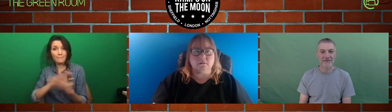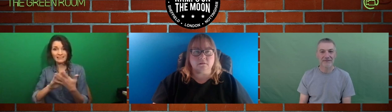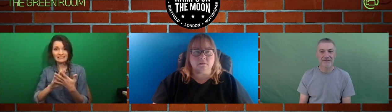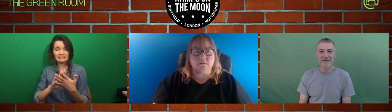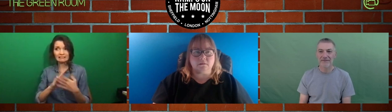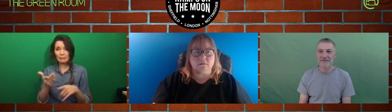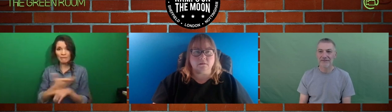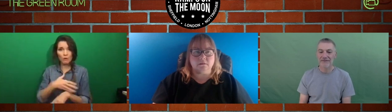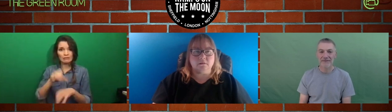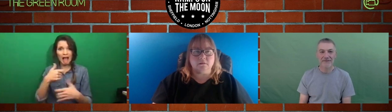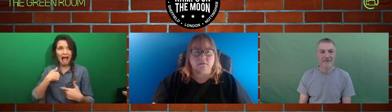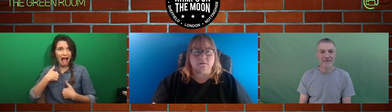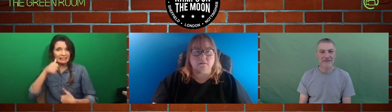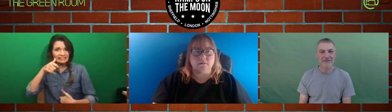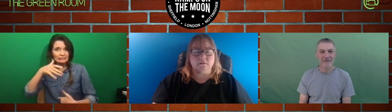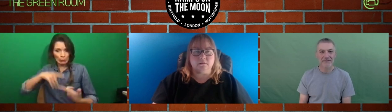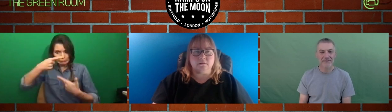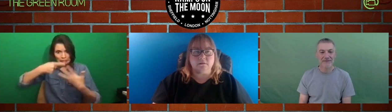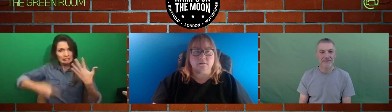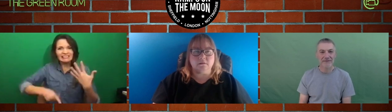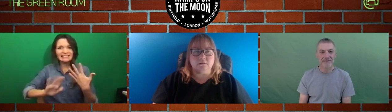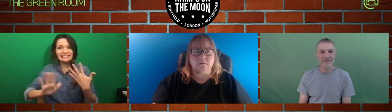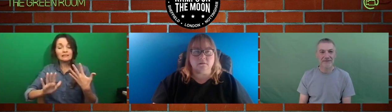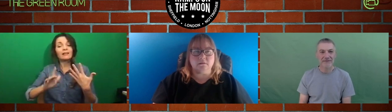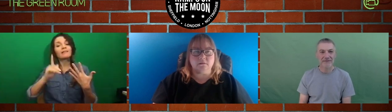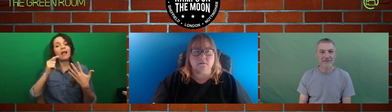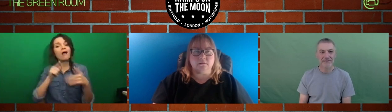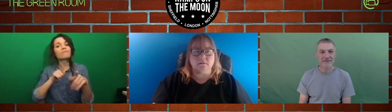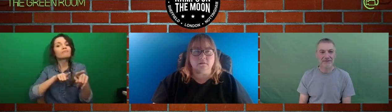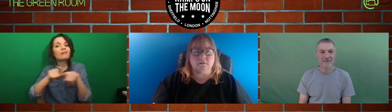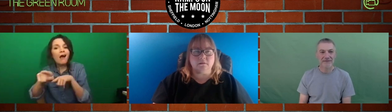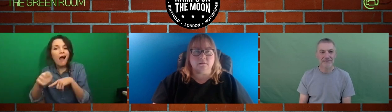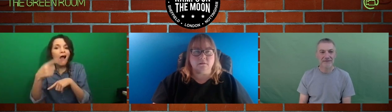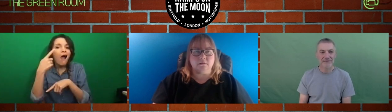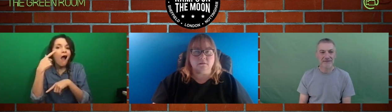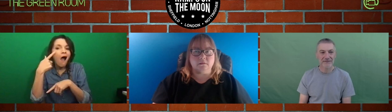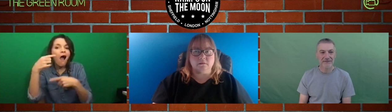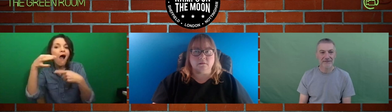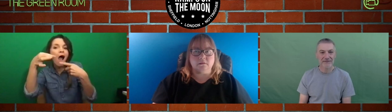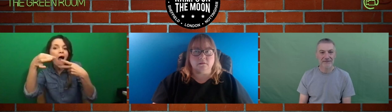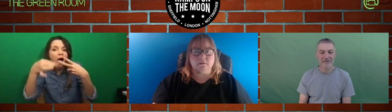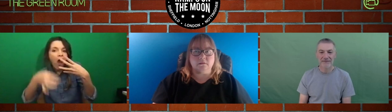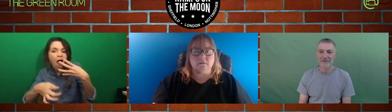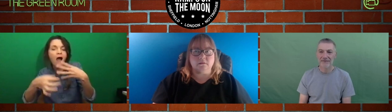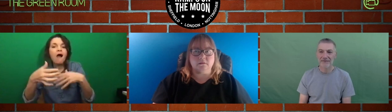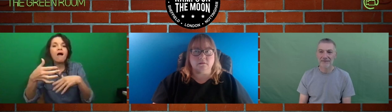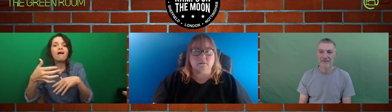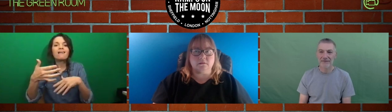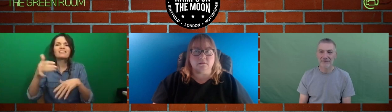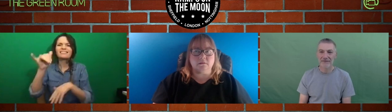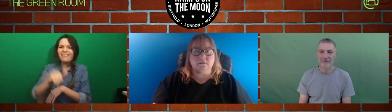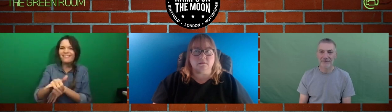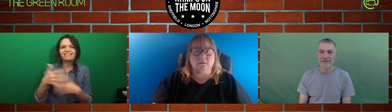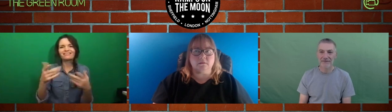all the time that you can try things out. Yeah as I said get the support that you